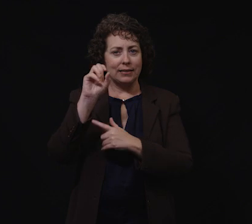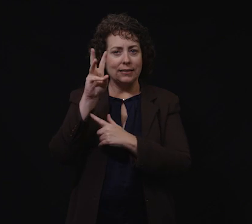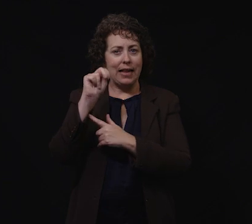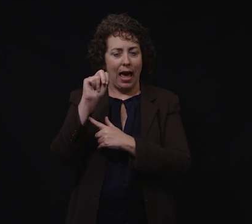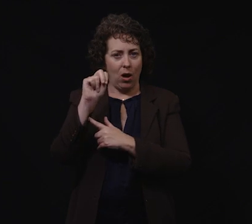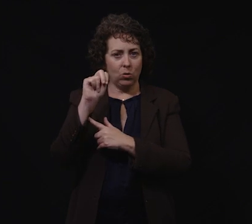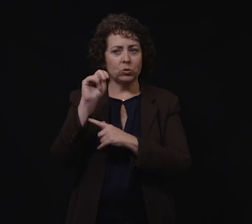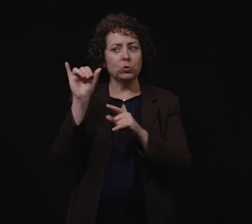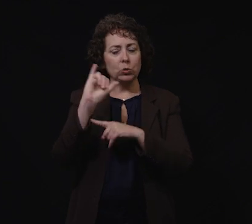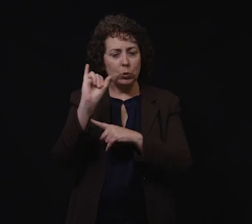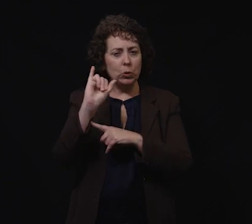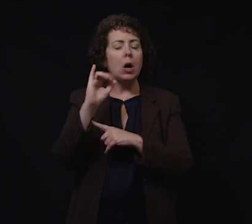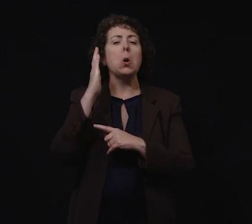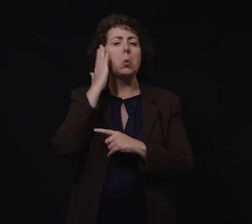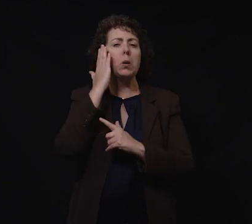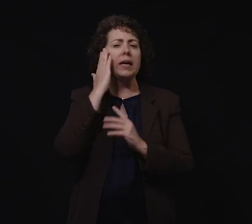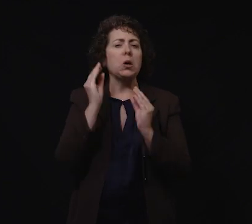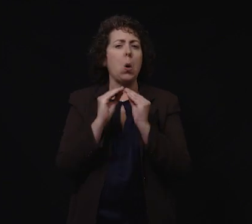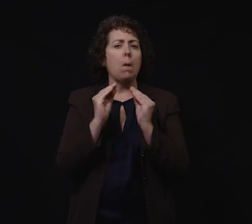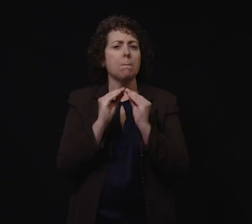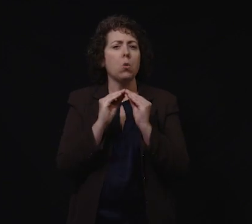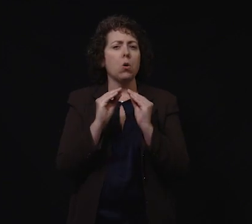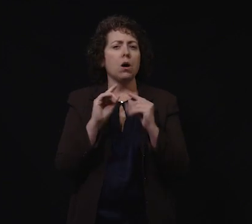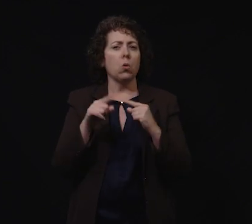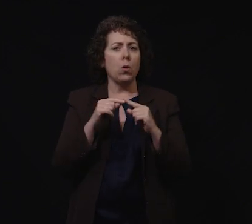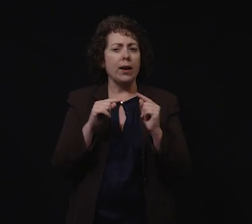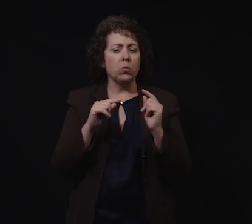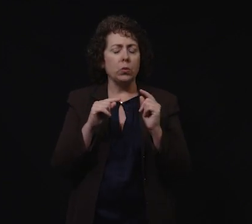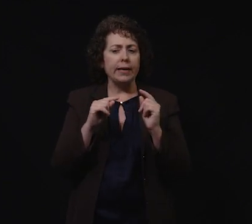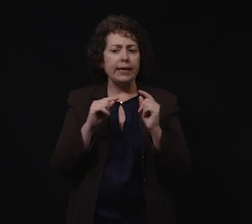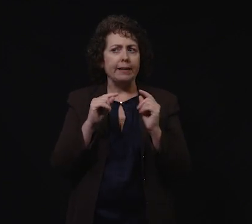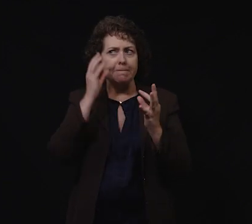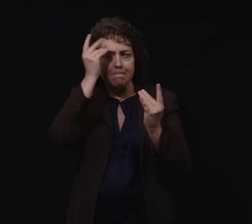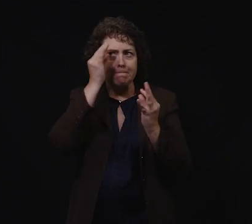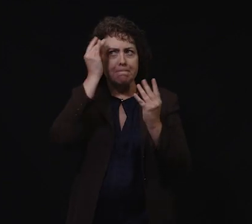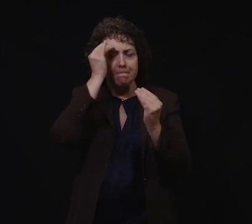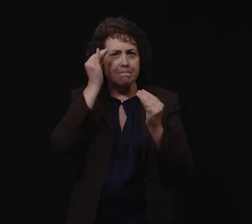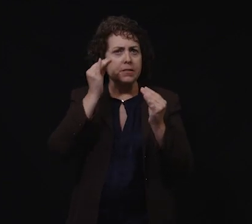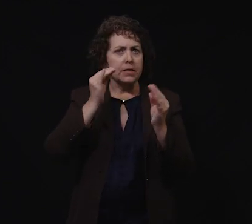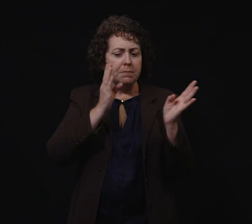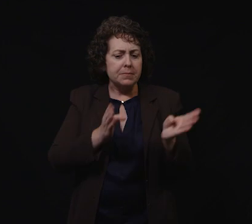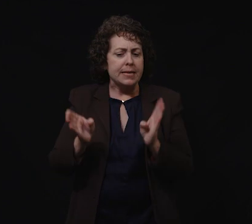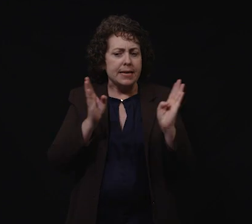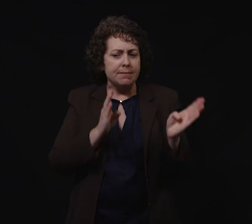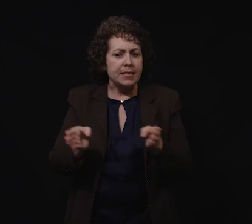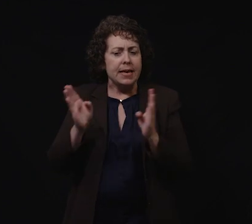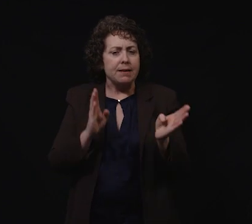But we'll know more as the team develops that and those will open on Friday morning